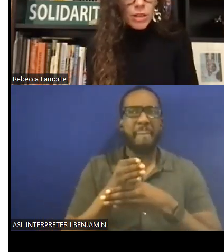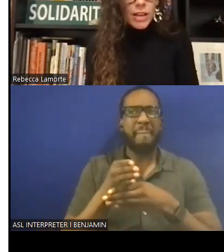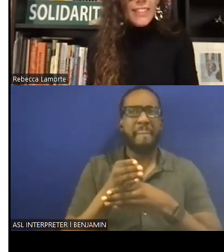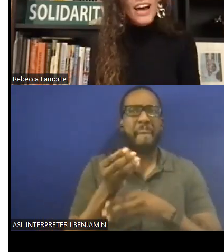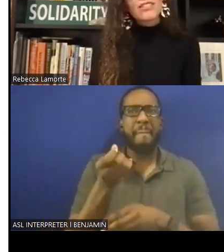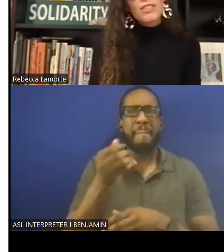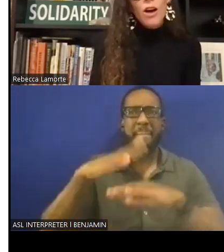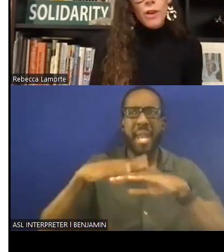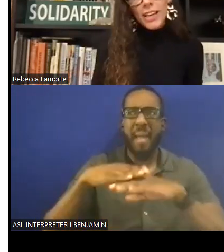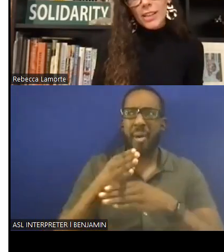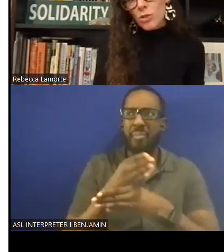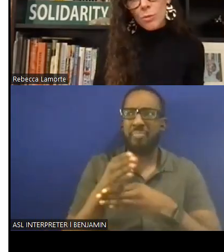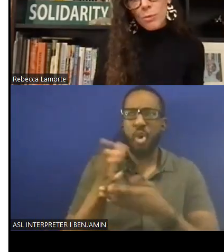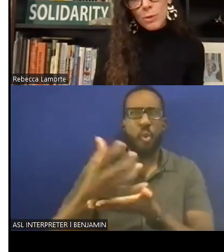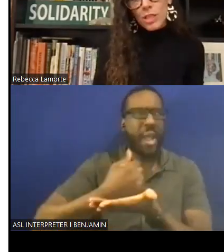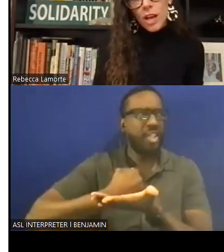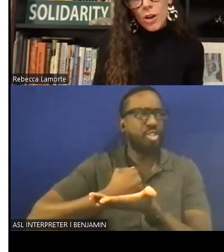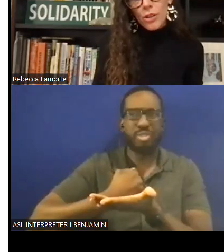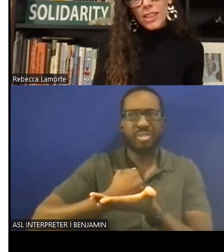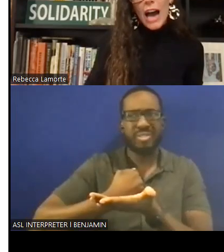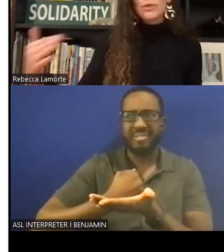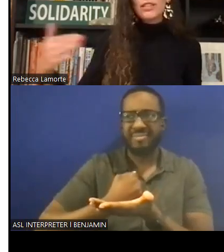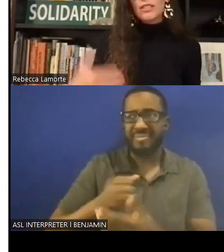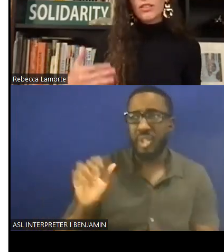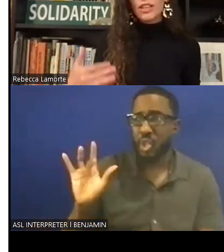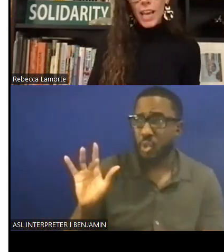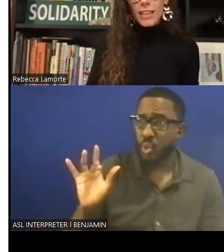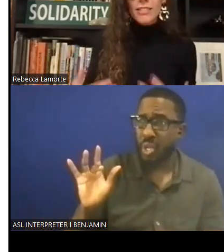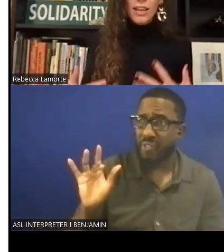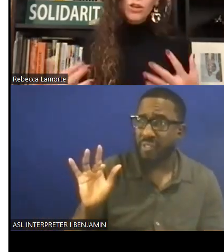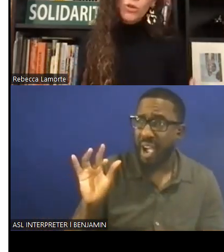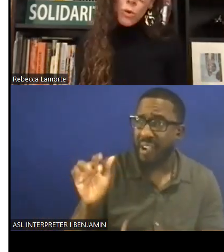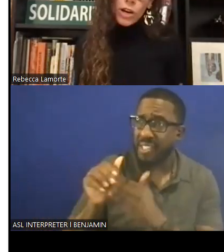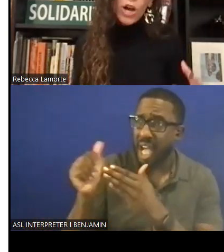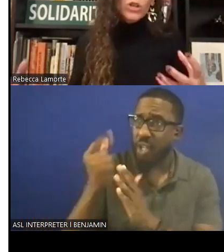And that's not right. And so many people did not know that that was still the case in New York.